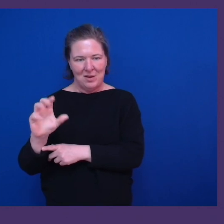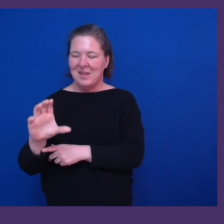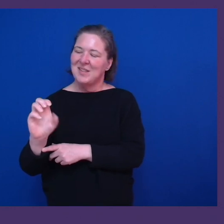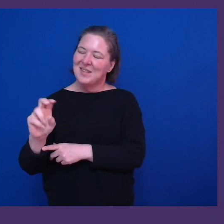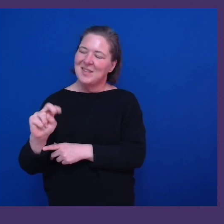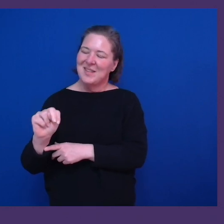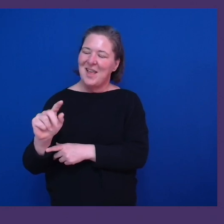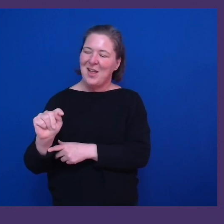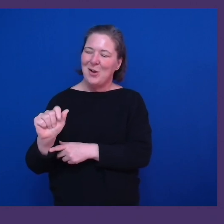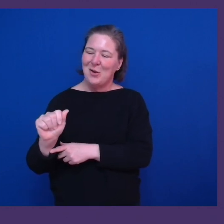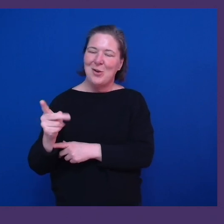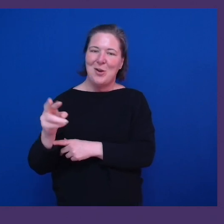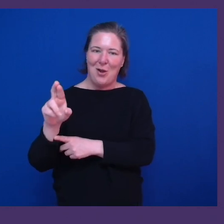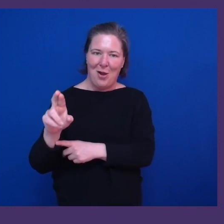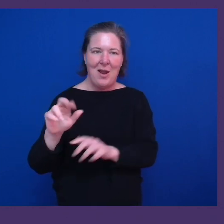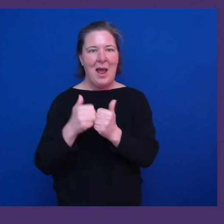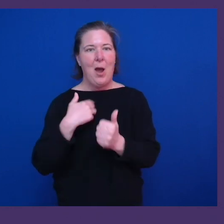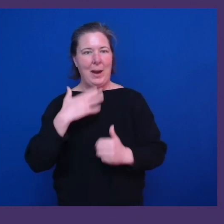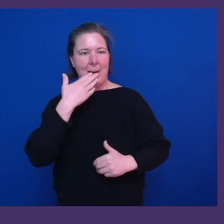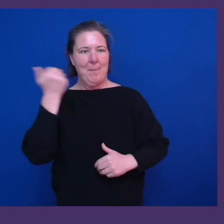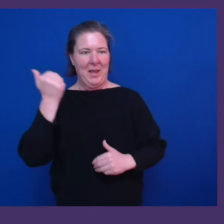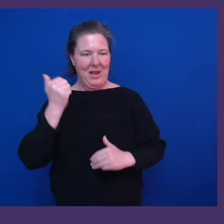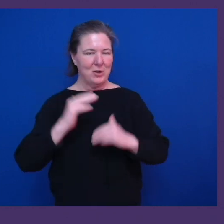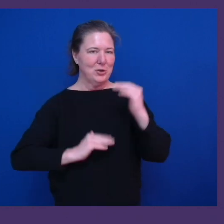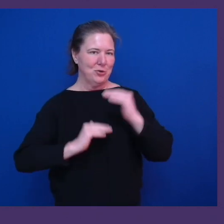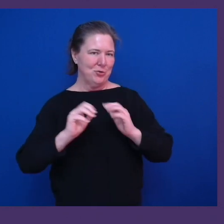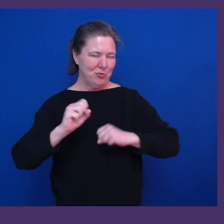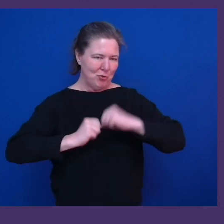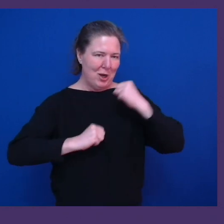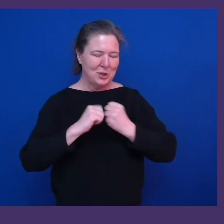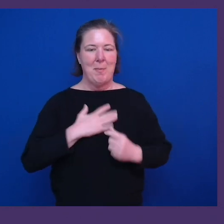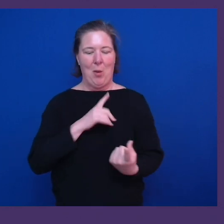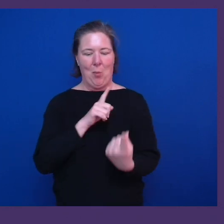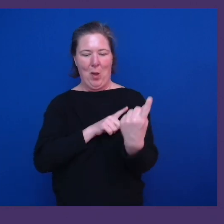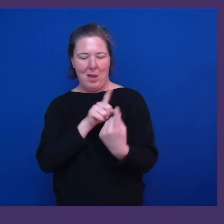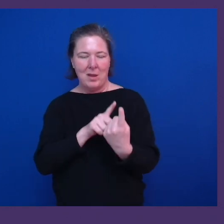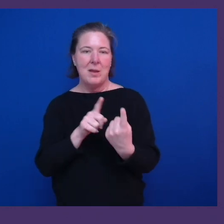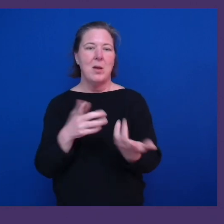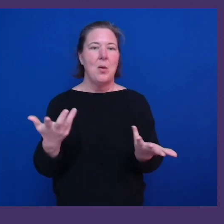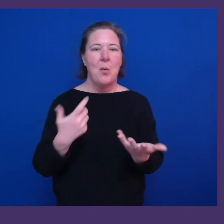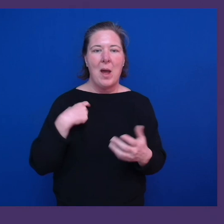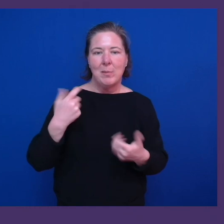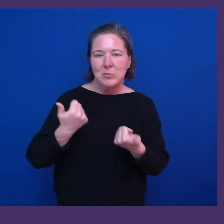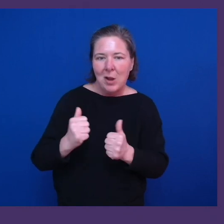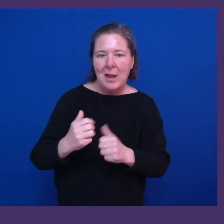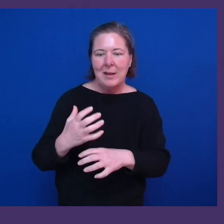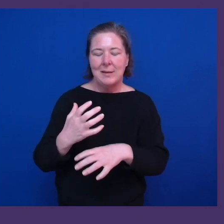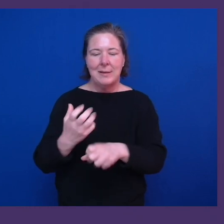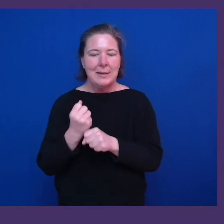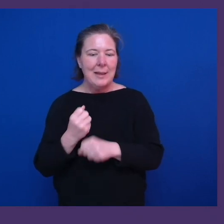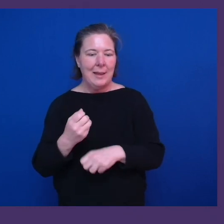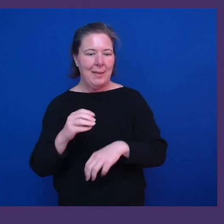Giving extra context around what I'm trying to get advice on. So, saying like I'm having problems staying on topic,